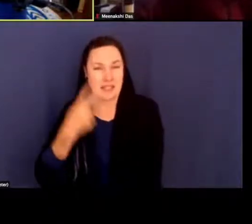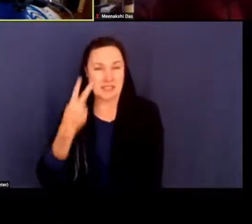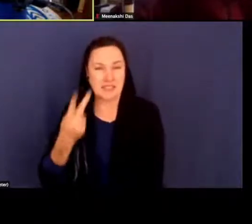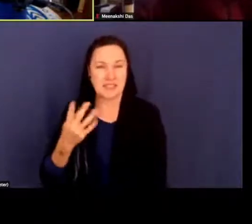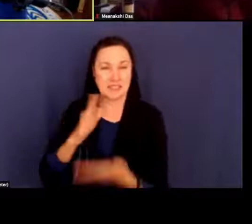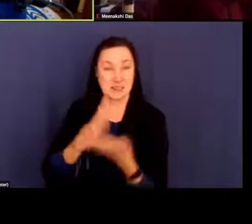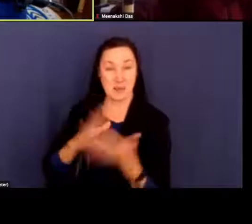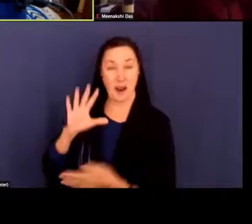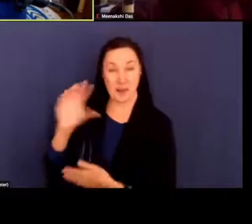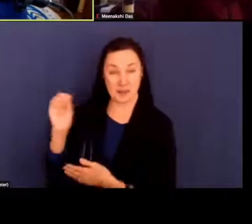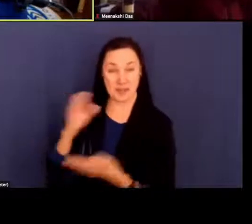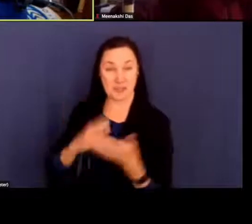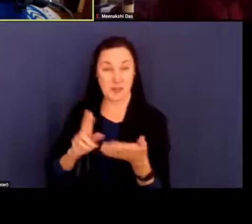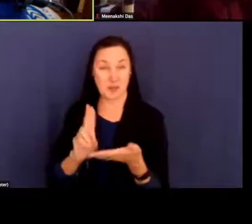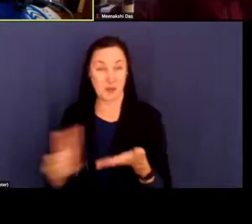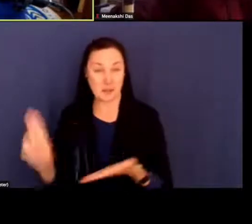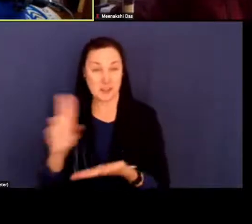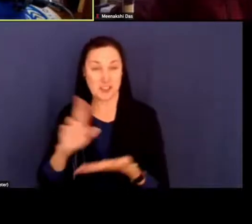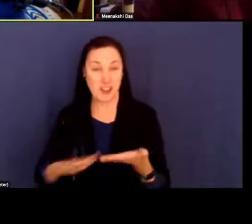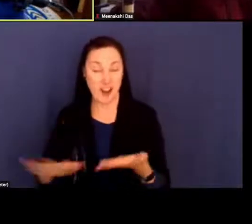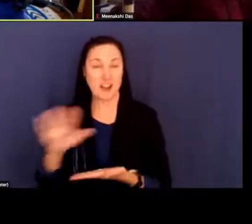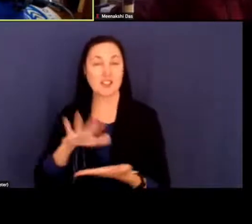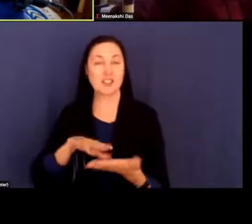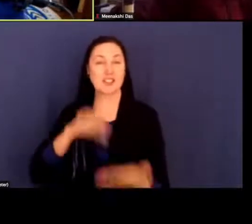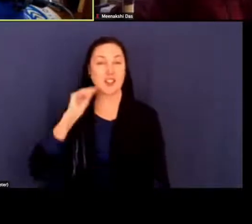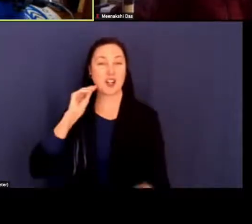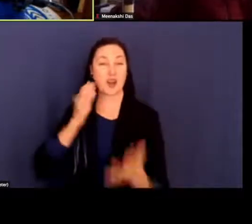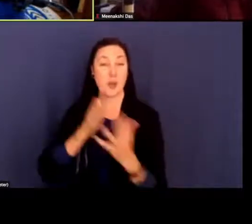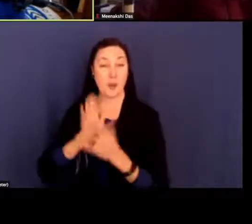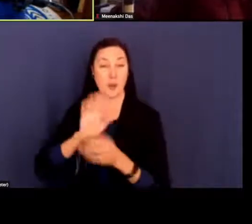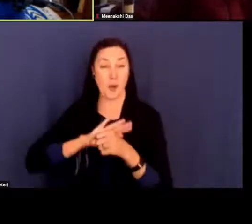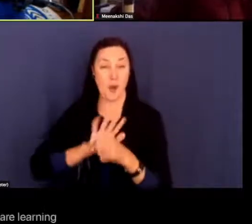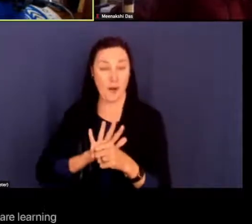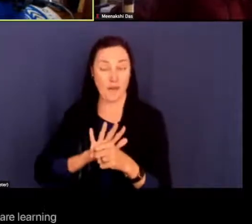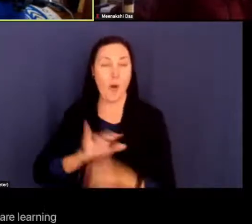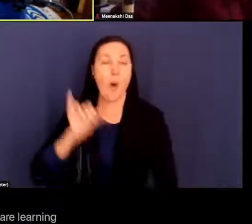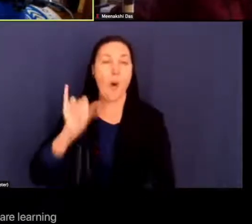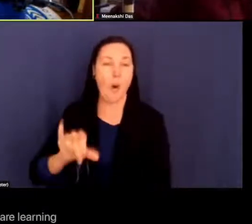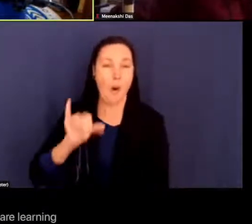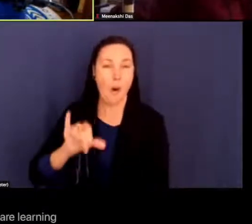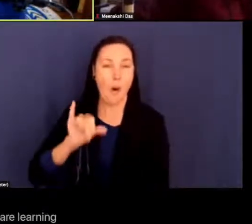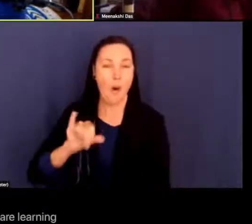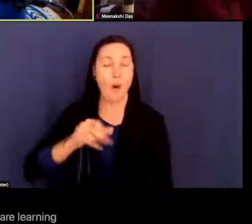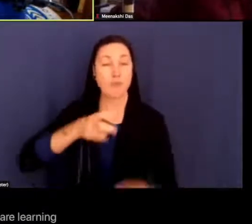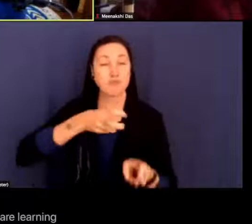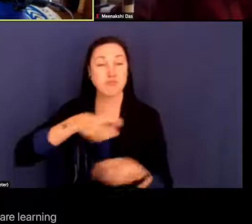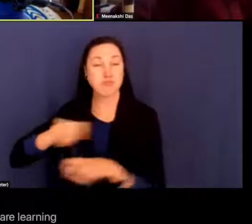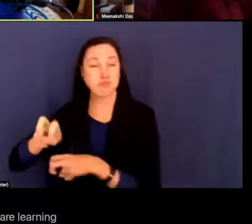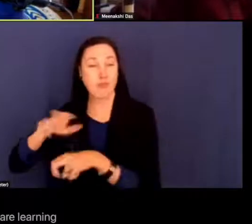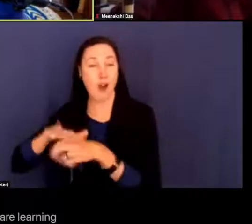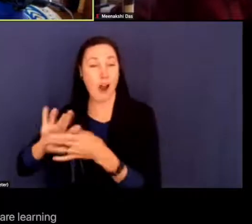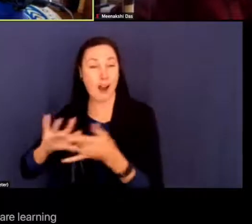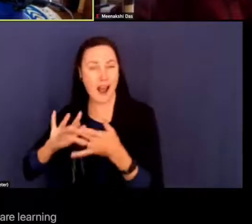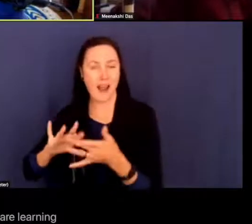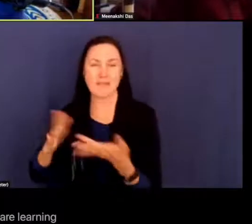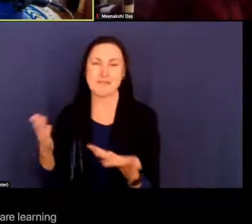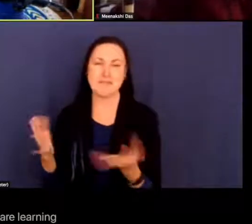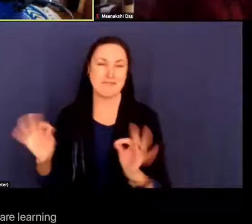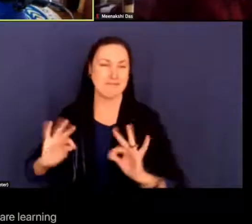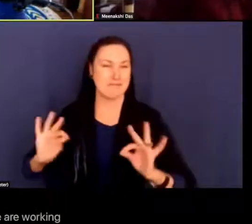you can do it and it means people are working just as hard but it was frustrating for me as a graduate student, for sure.